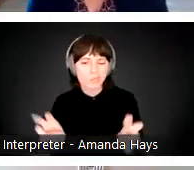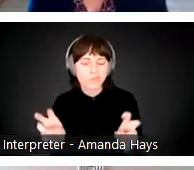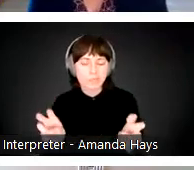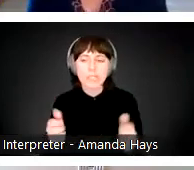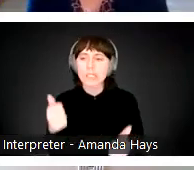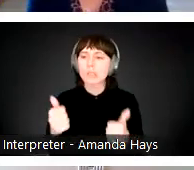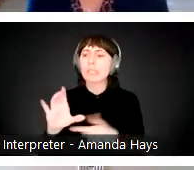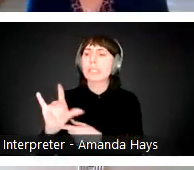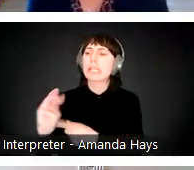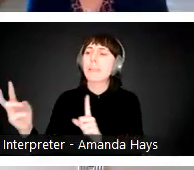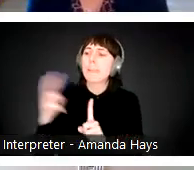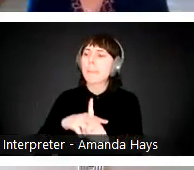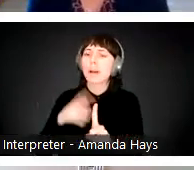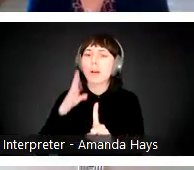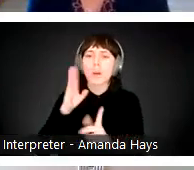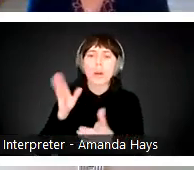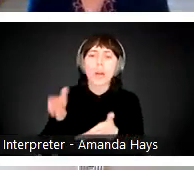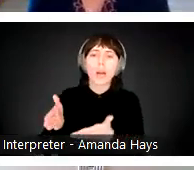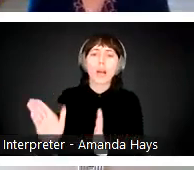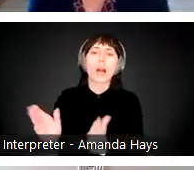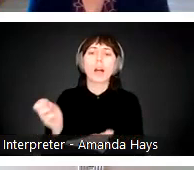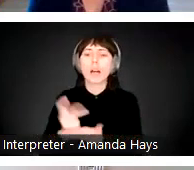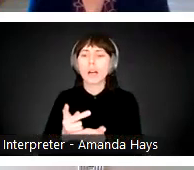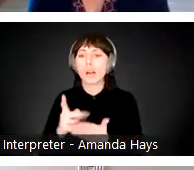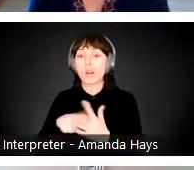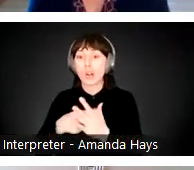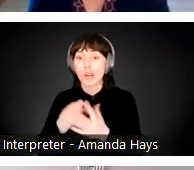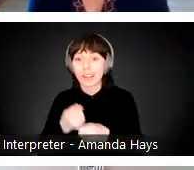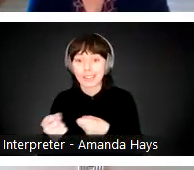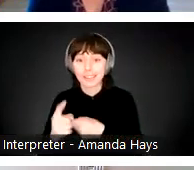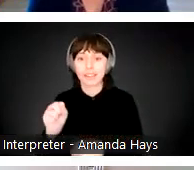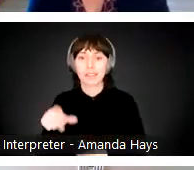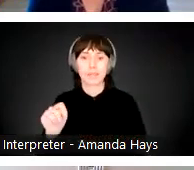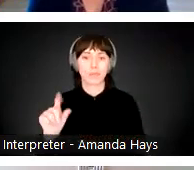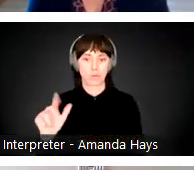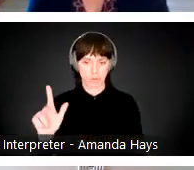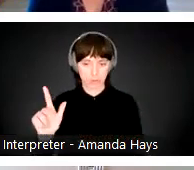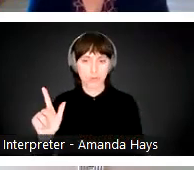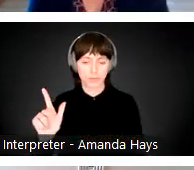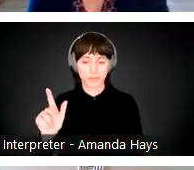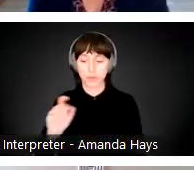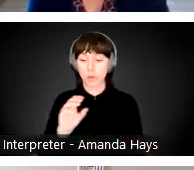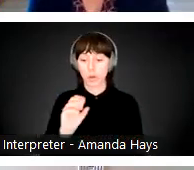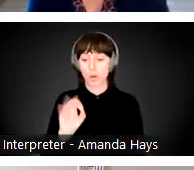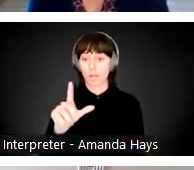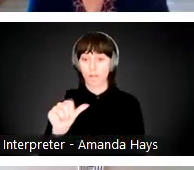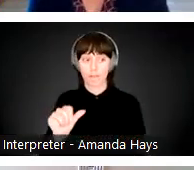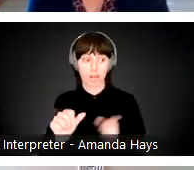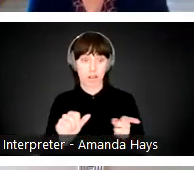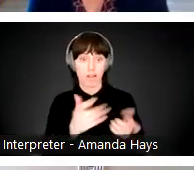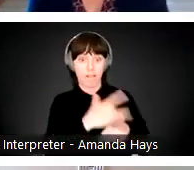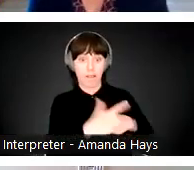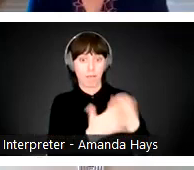in September of 2023. So, OFLA